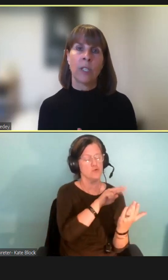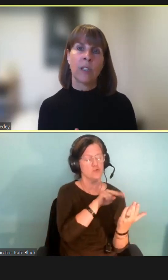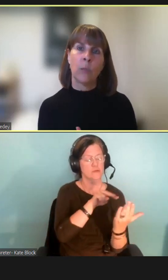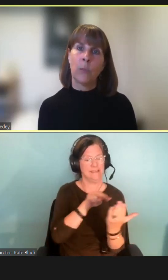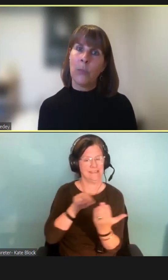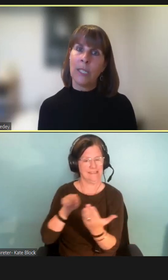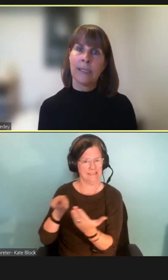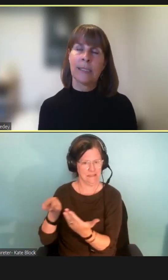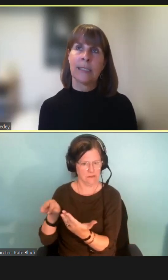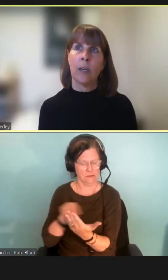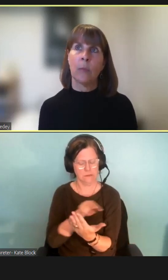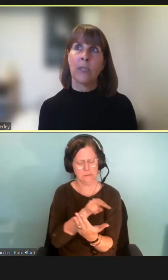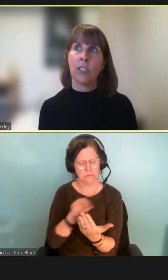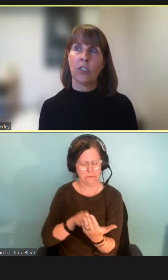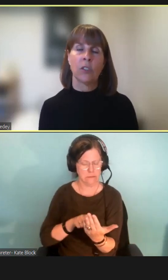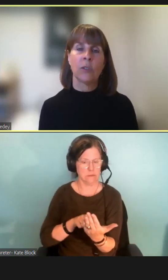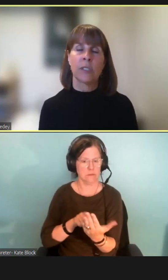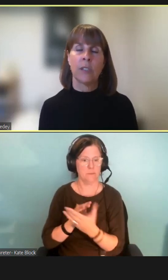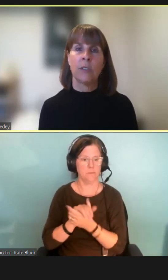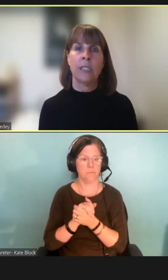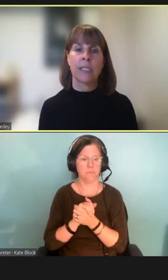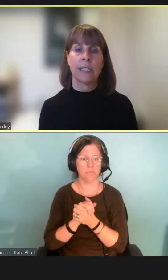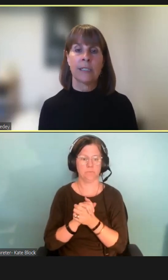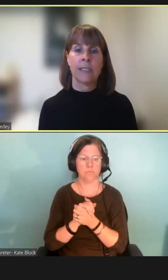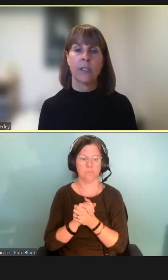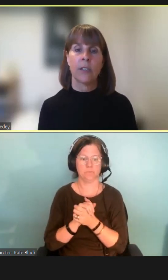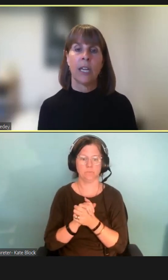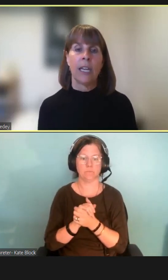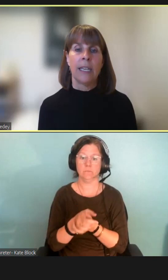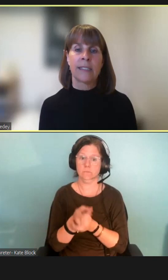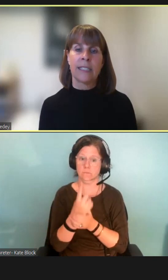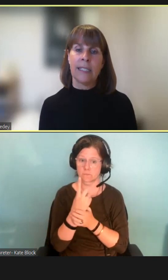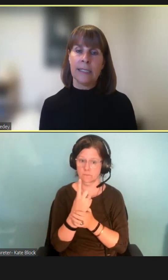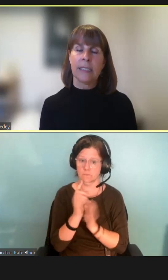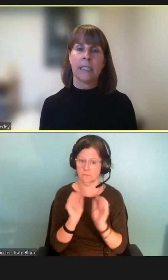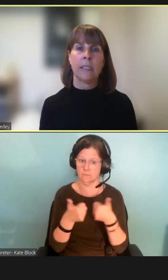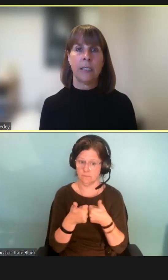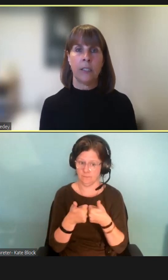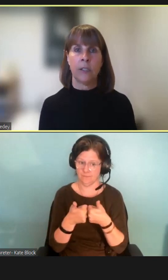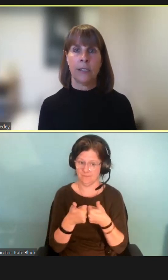the big biggest um issues that you need to consider is that is it clear in this